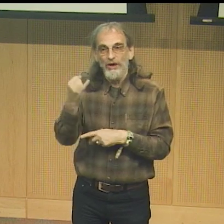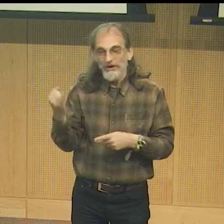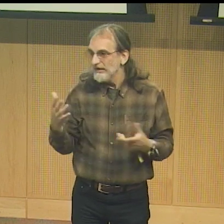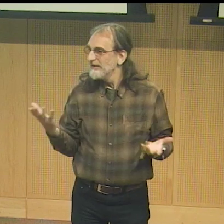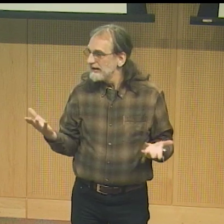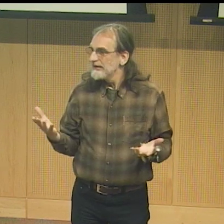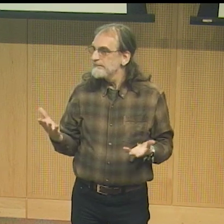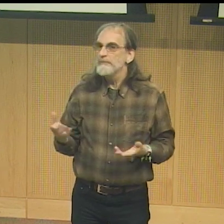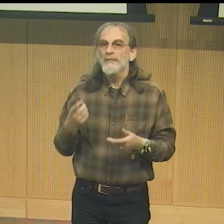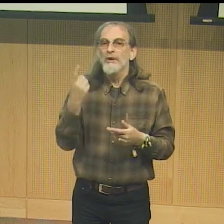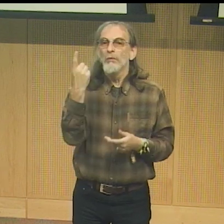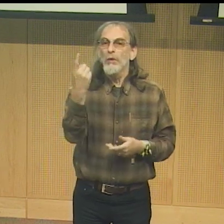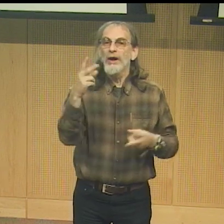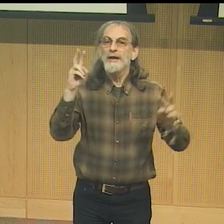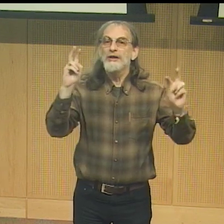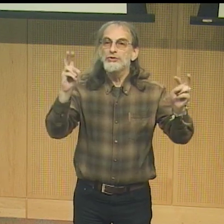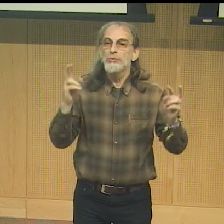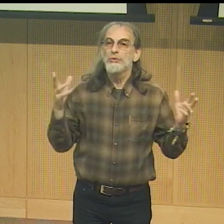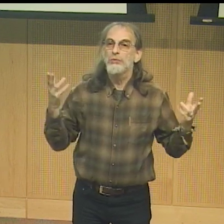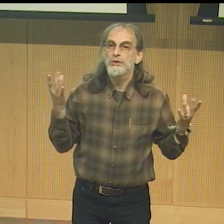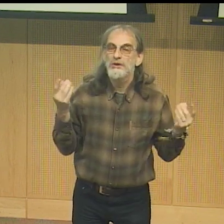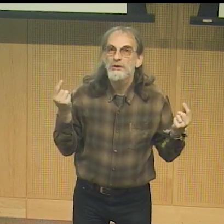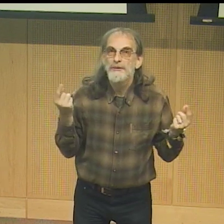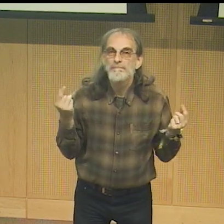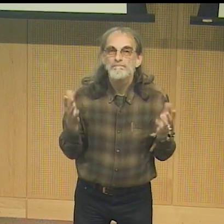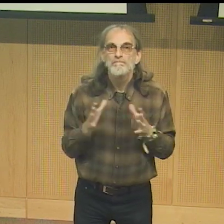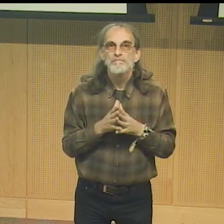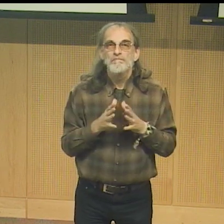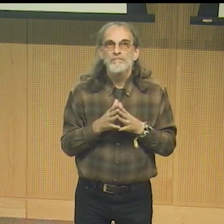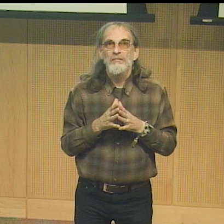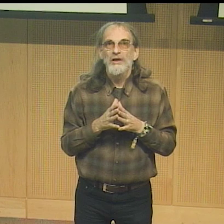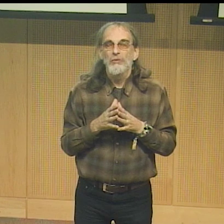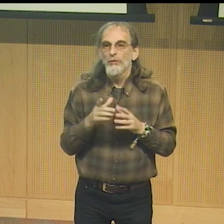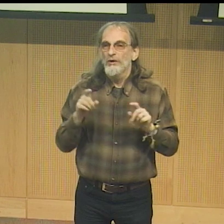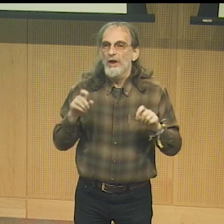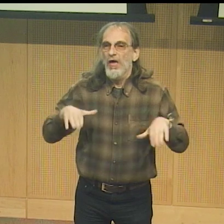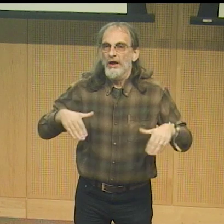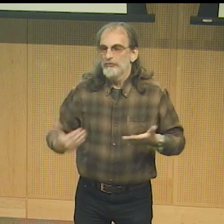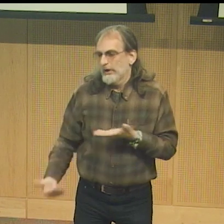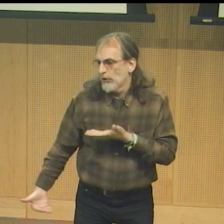But it has seemed to have had an effect on and an impact on the visual Deaf artists.